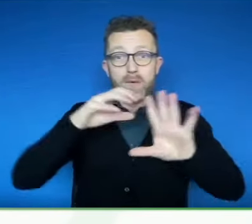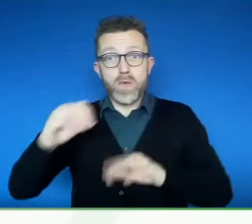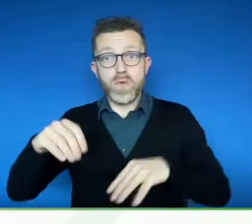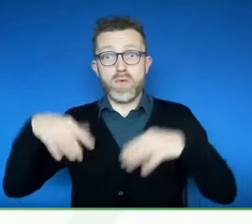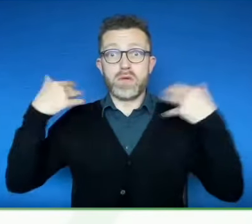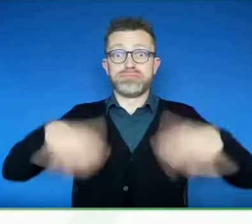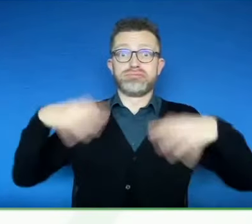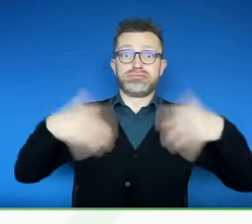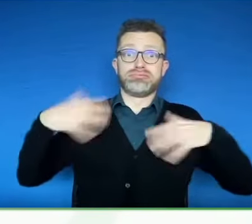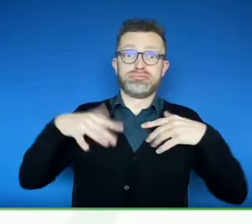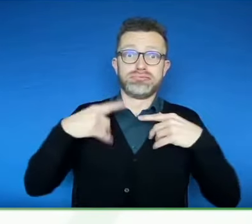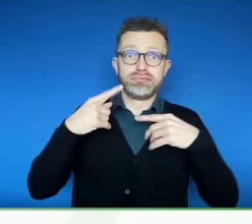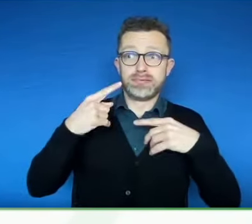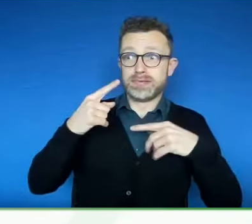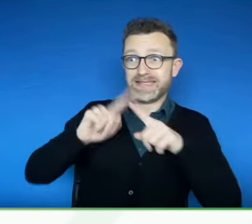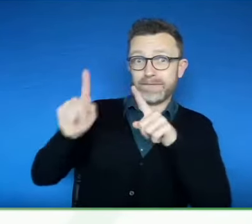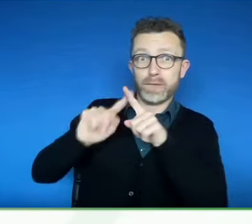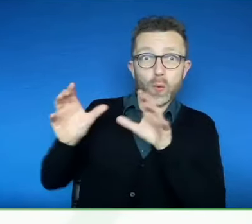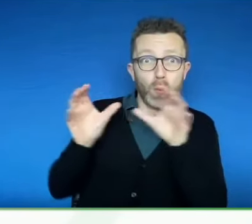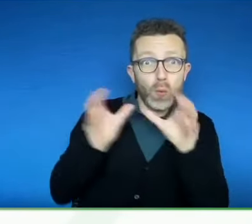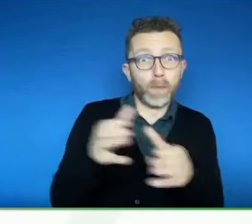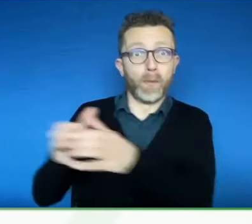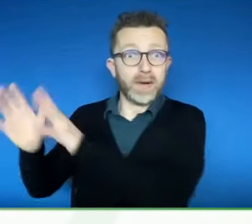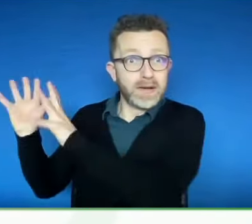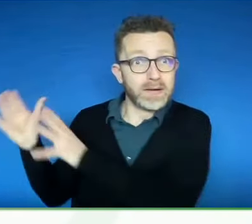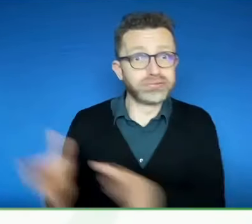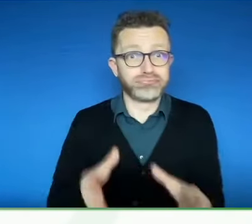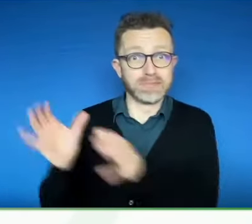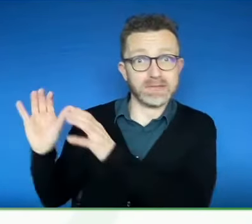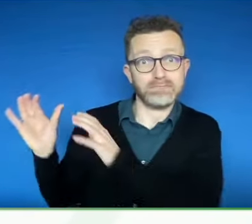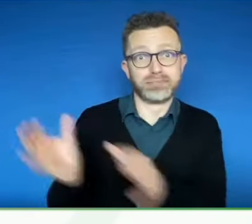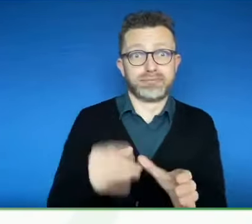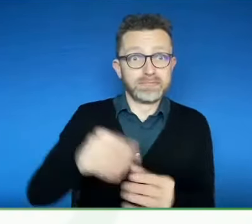taking up voluntary committee work and 82 starting voluntary communication.